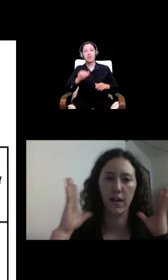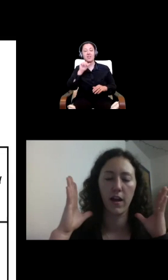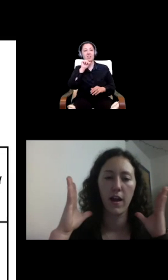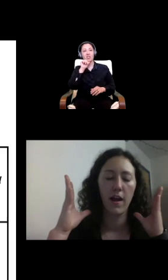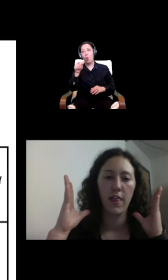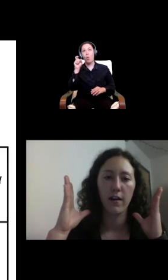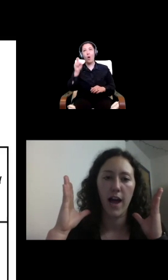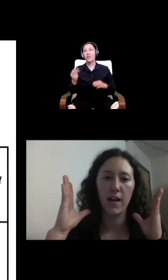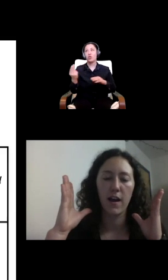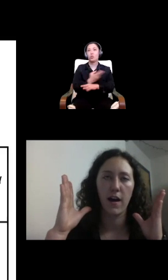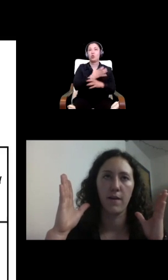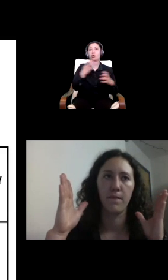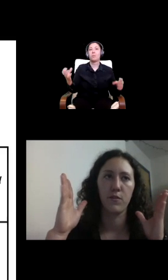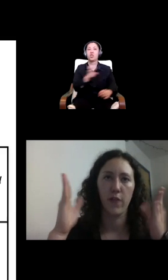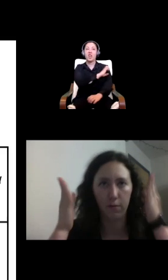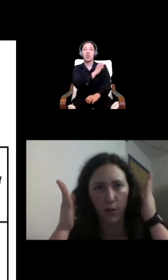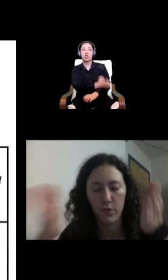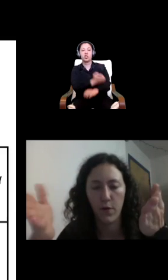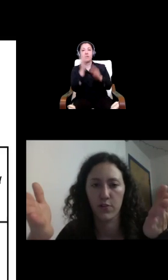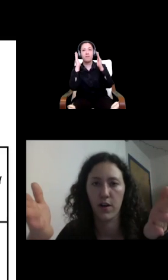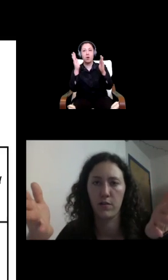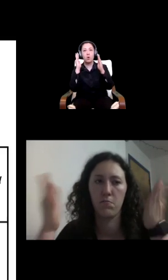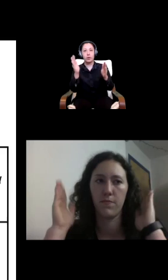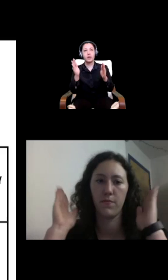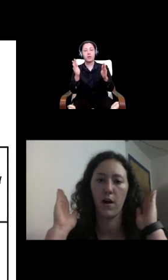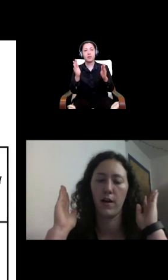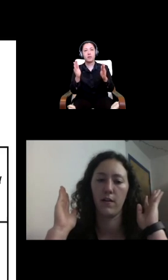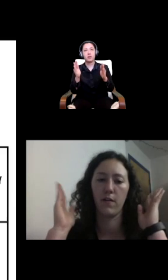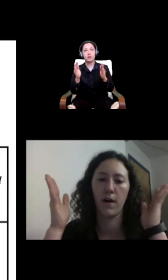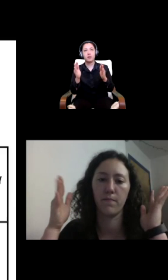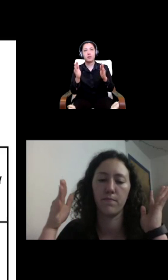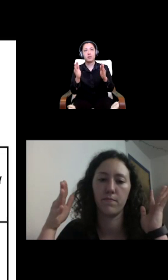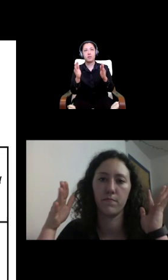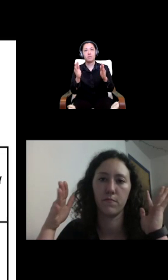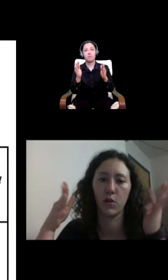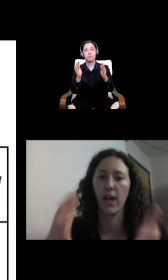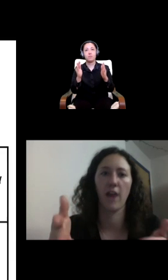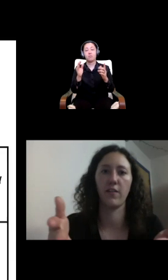by stabilizing their head. So they don't have to spend so much energy looking at the teacher